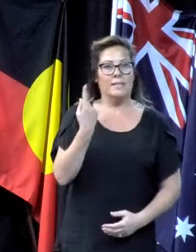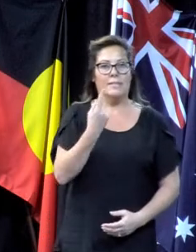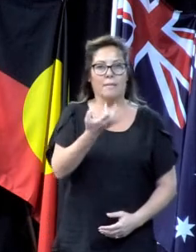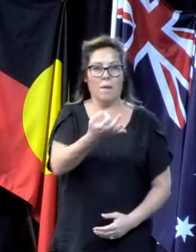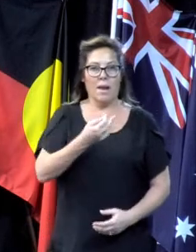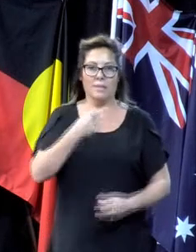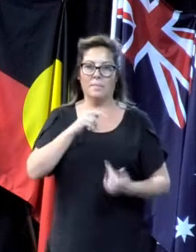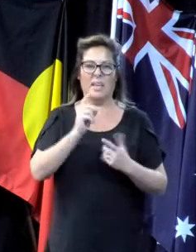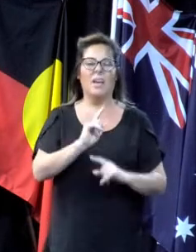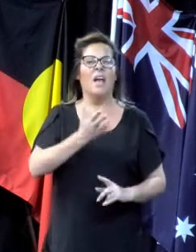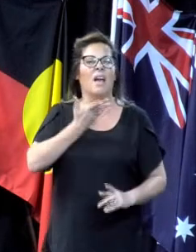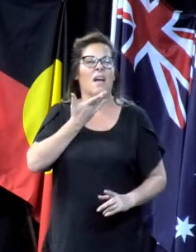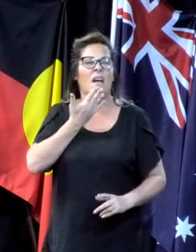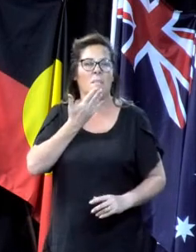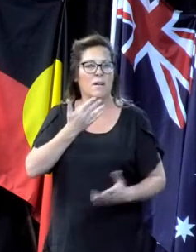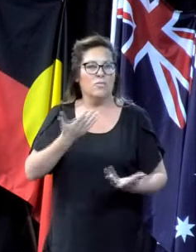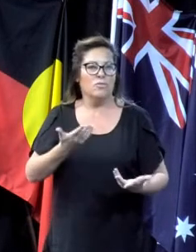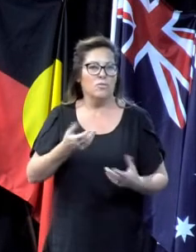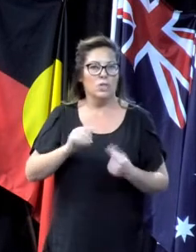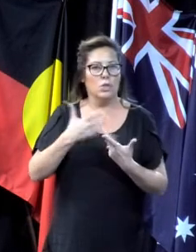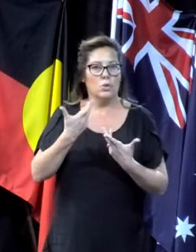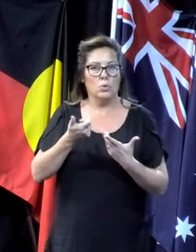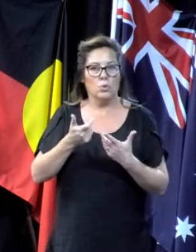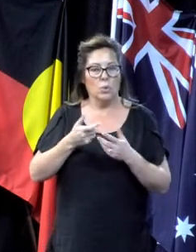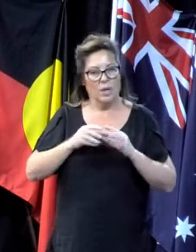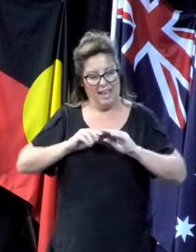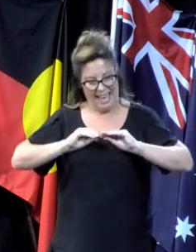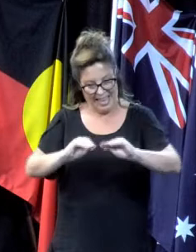As I explained, this is not only impossible, it is an immoral challenge.